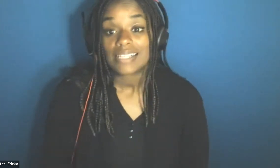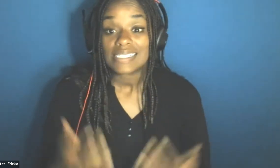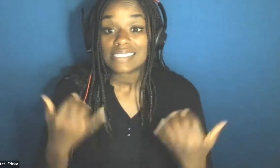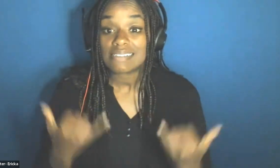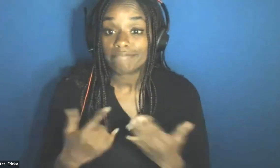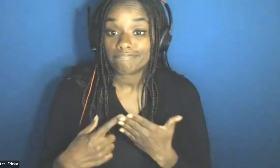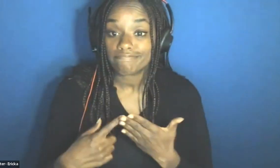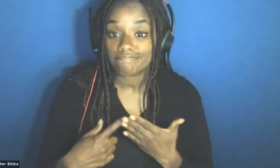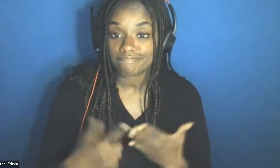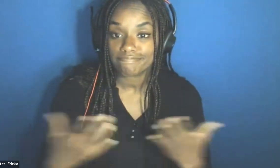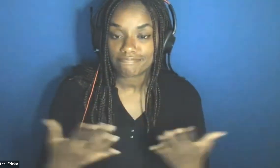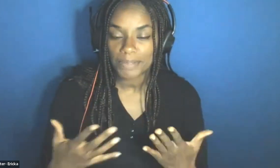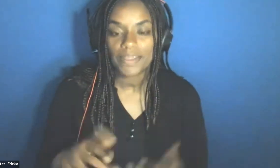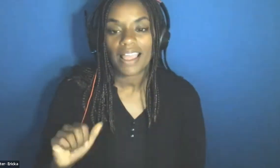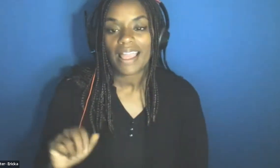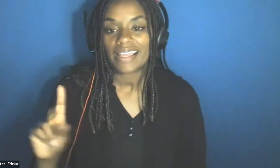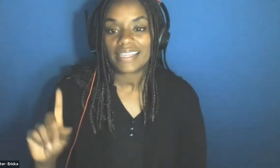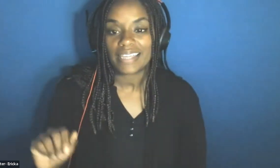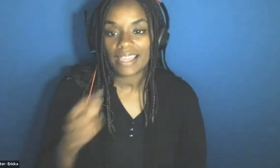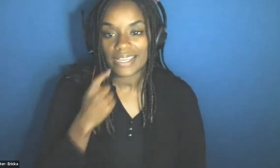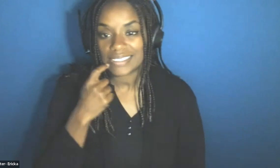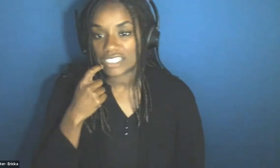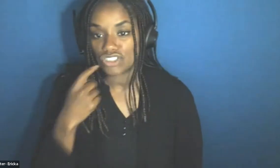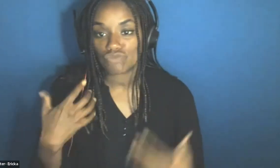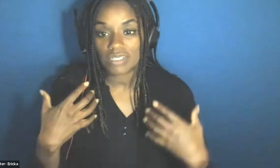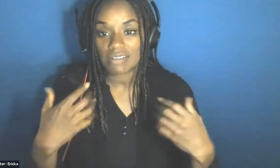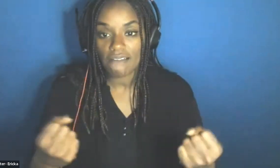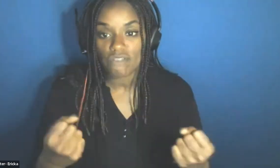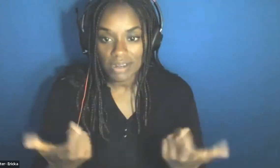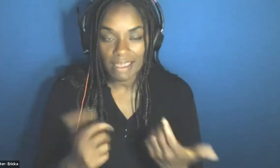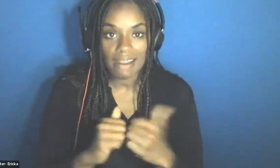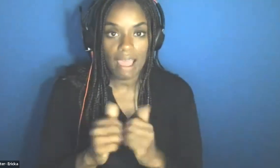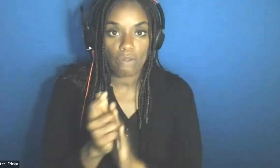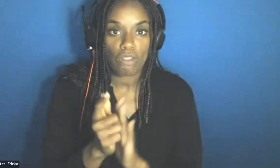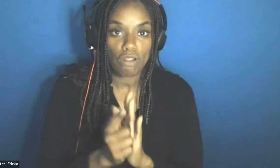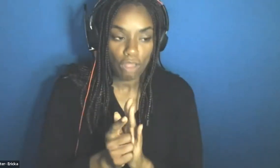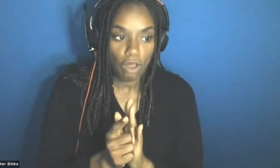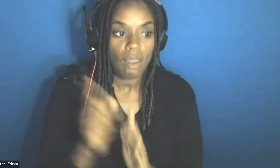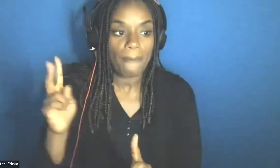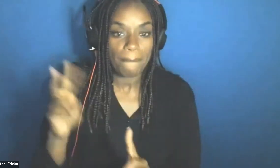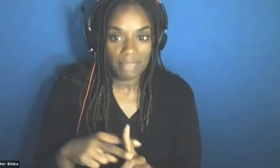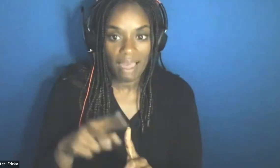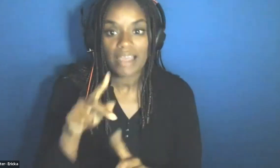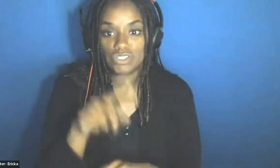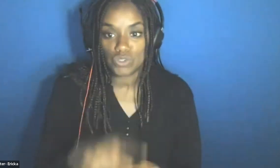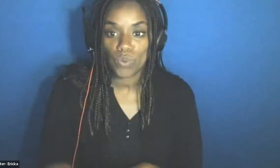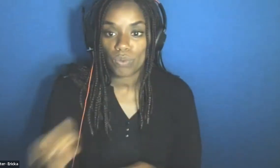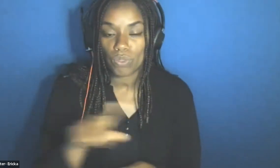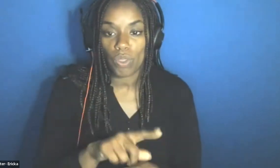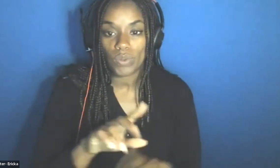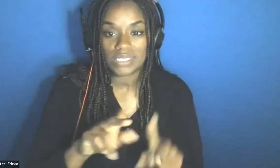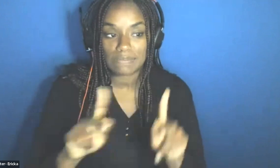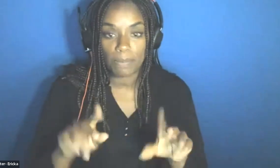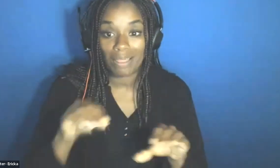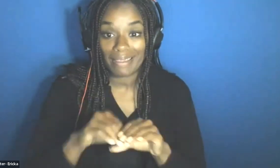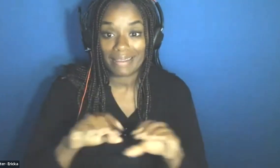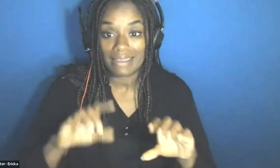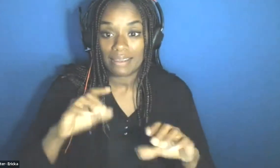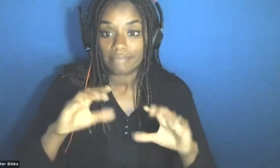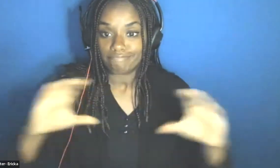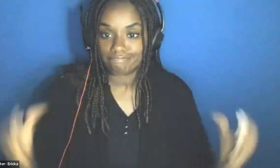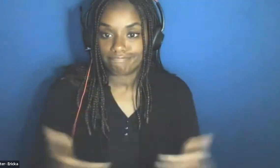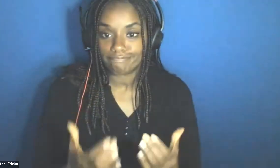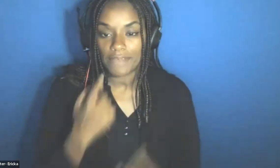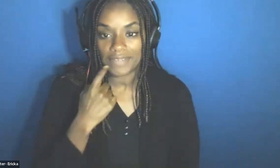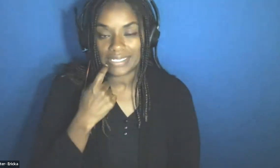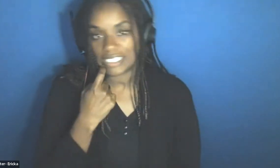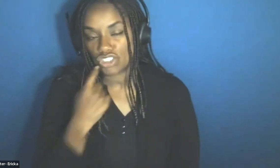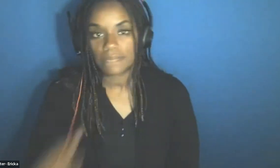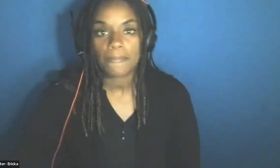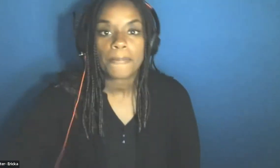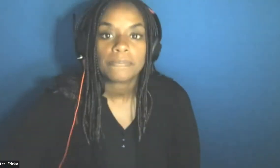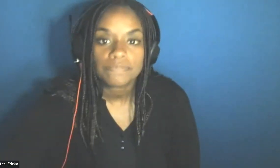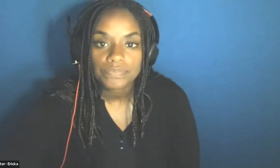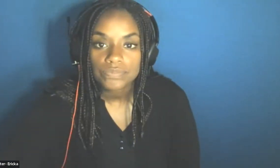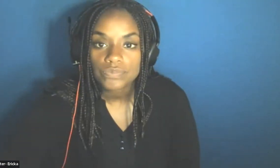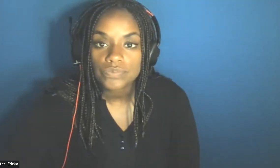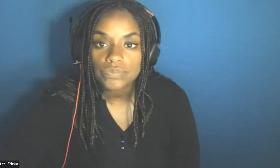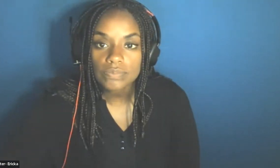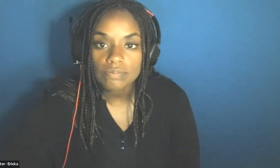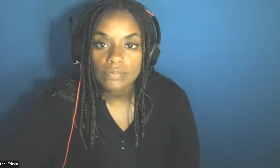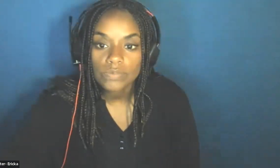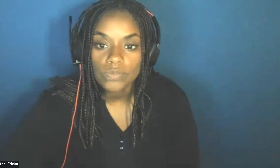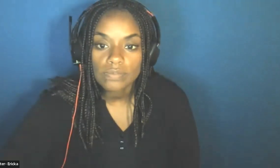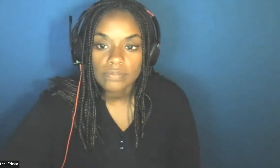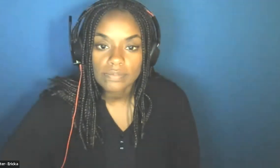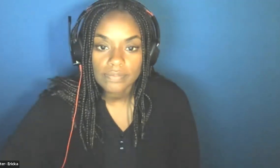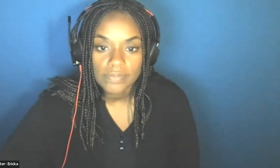The other thing to remember is that the Southeast ADA Center is not an enforcement agency of the ADA.